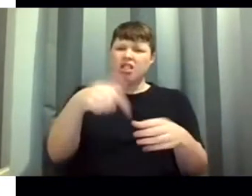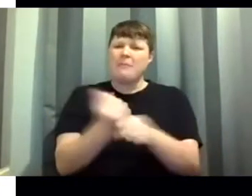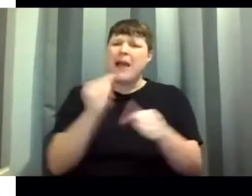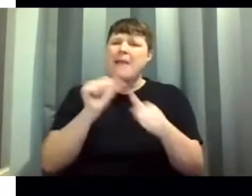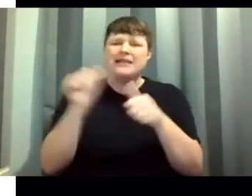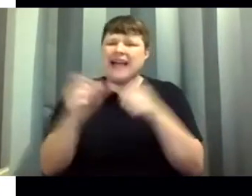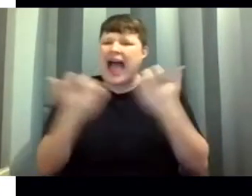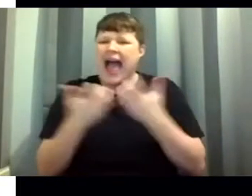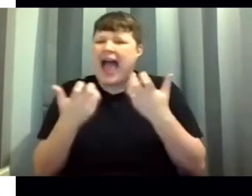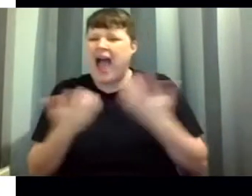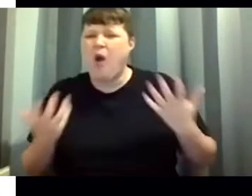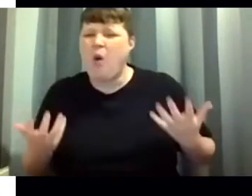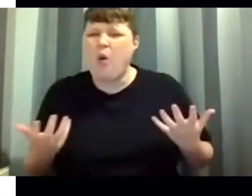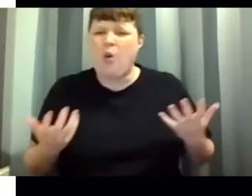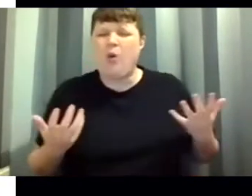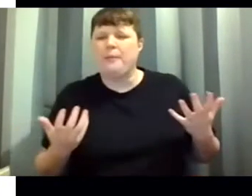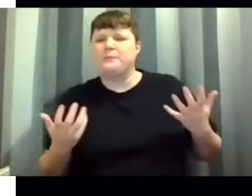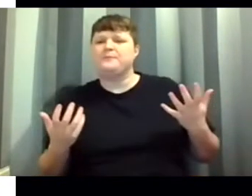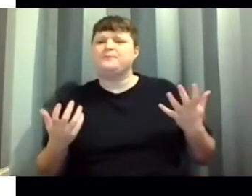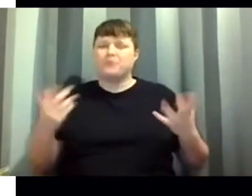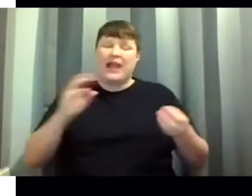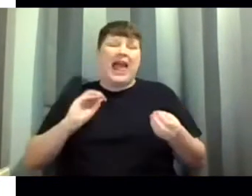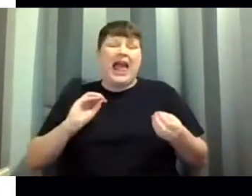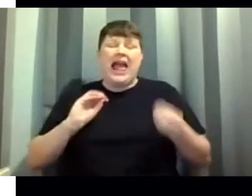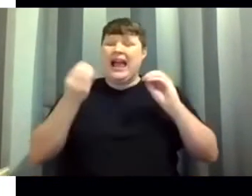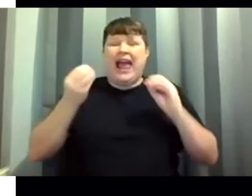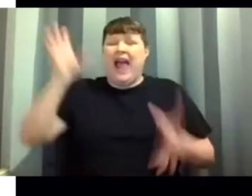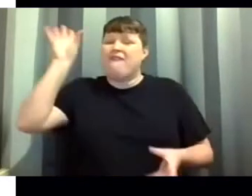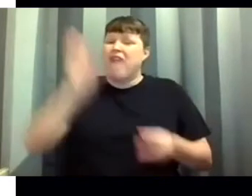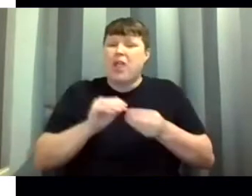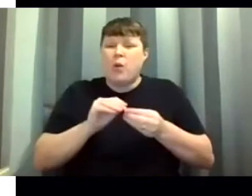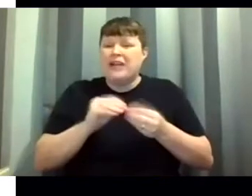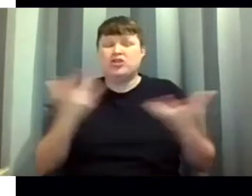a lot of it's down to evaluation and diagnosis of the problems. I'm going to show you an